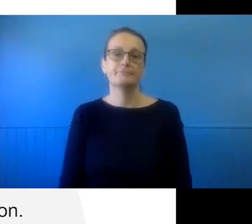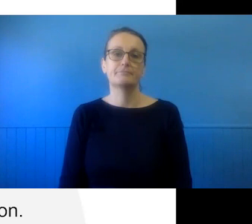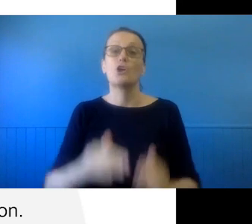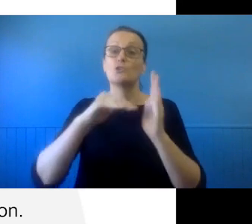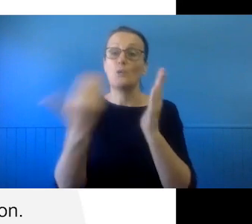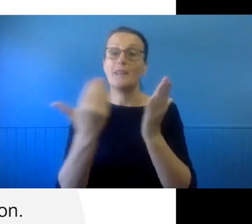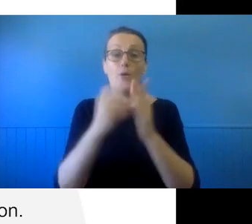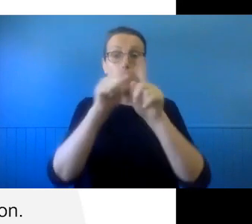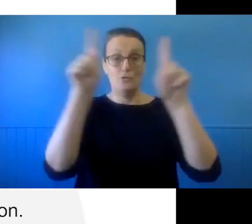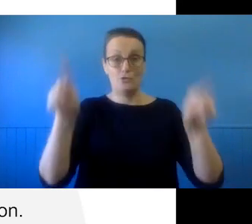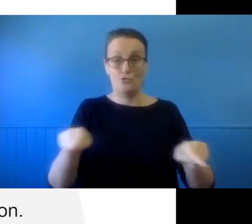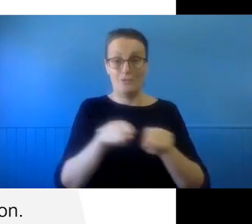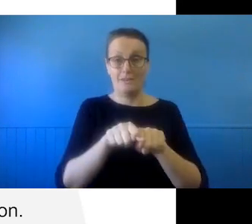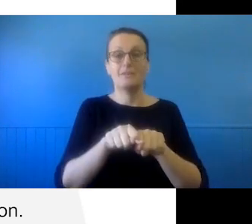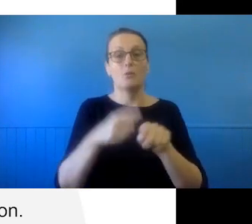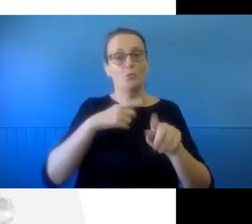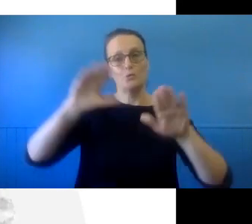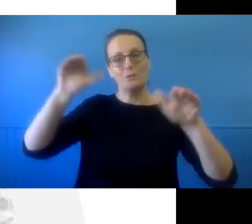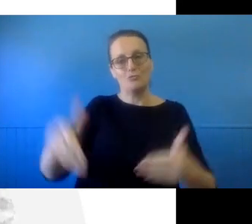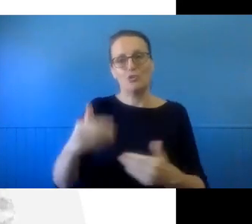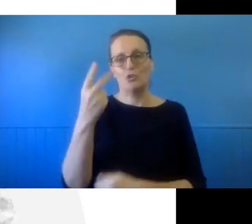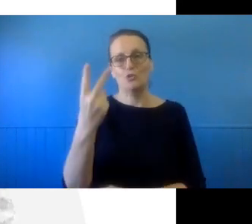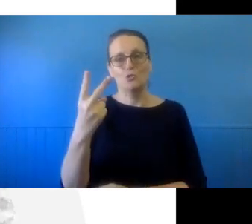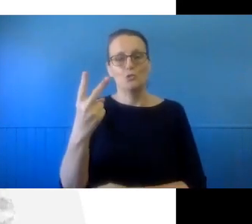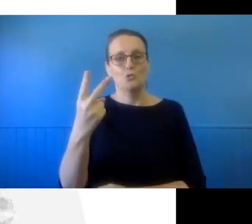a PowerPoint slide to introduce our wonderful guests. There is some text